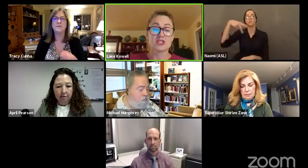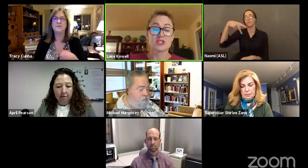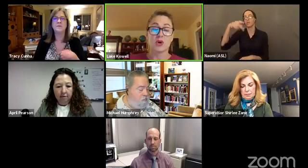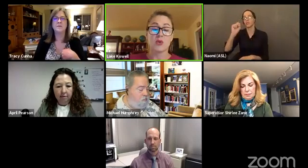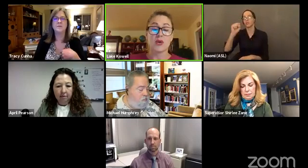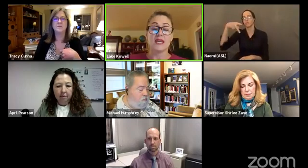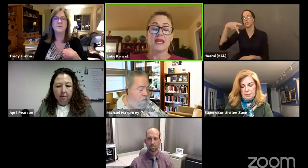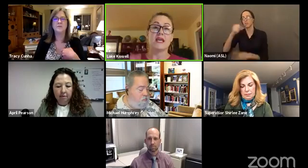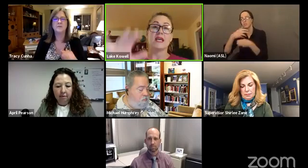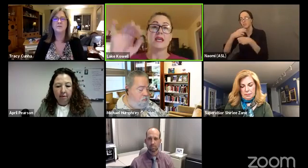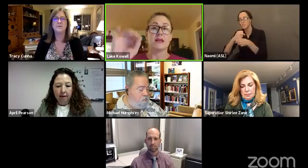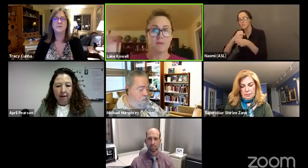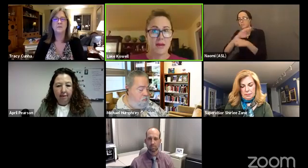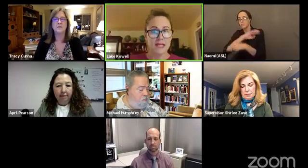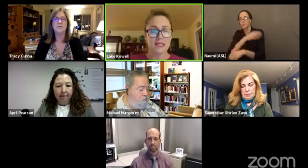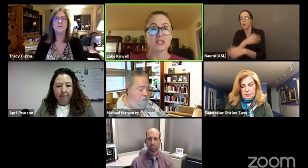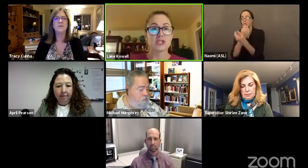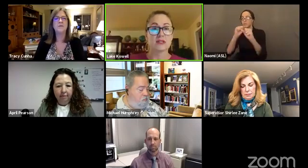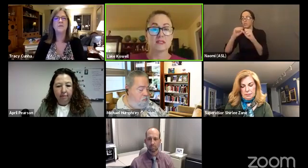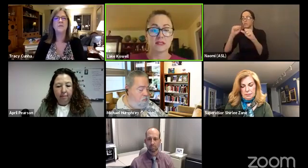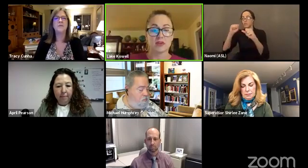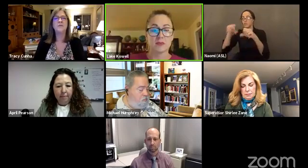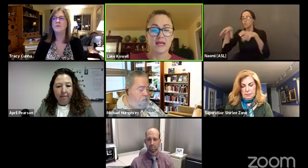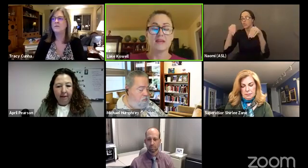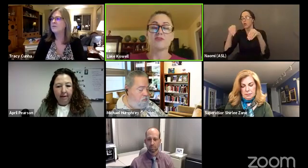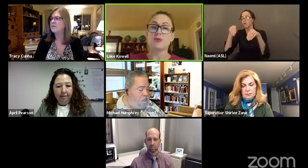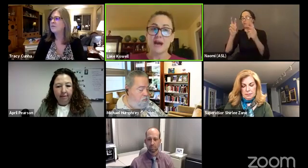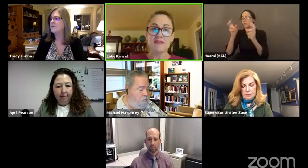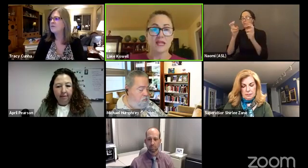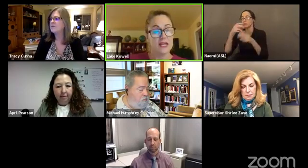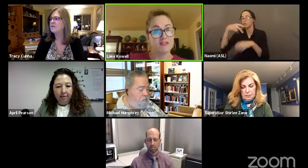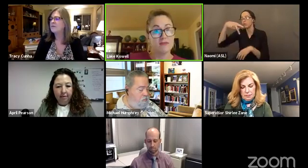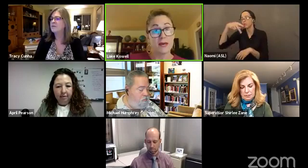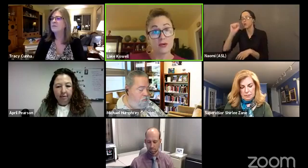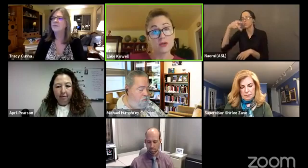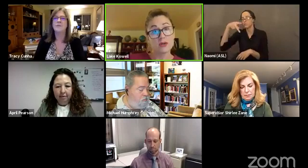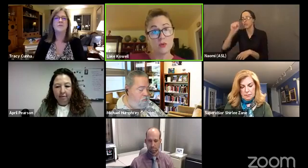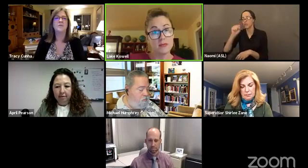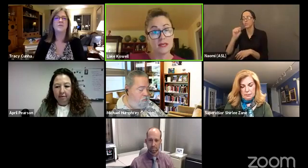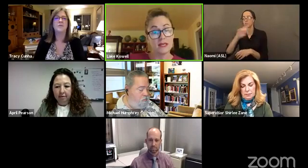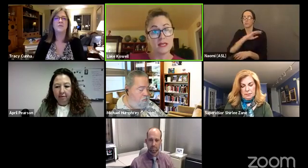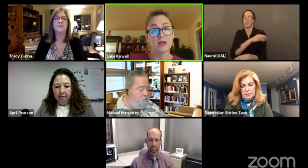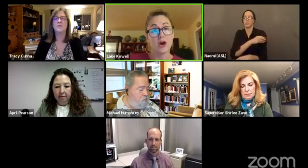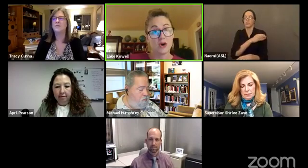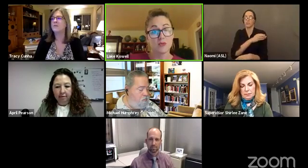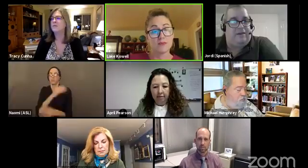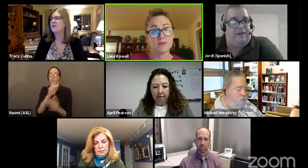so in mike touched on this a little bit if you have any kind of medical equipment in the home